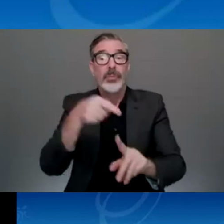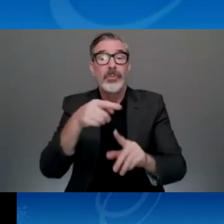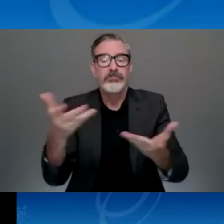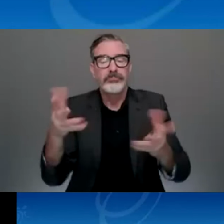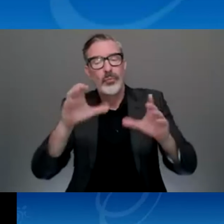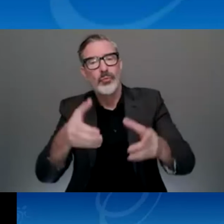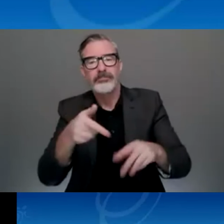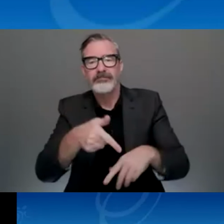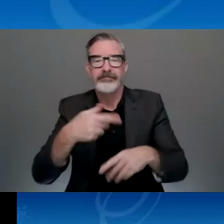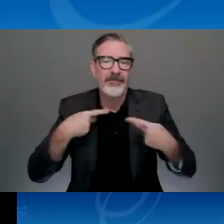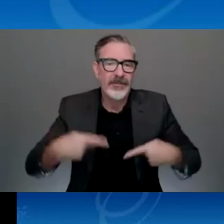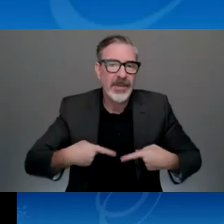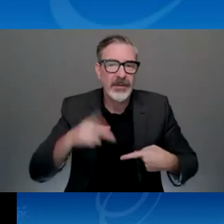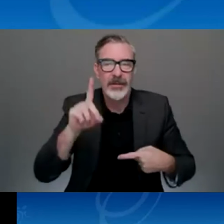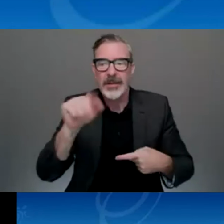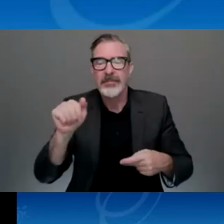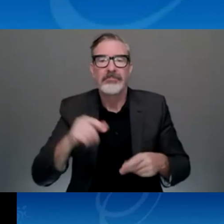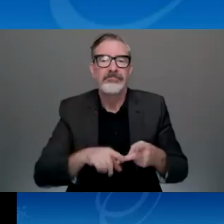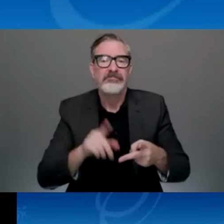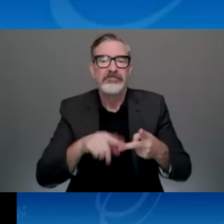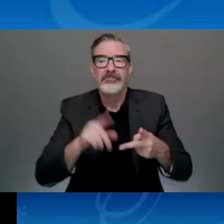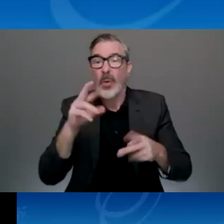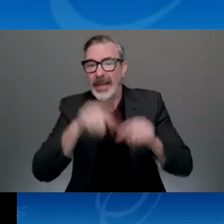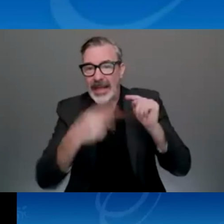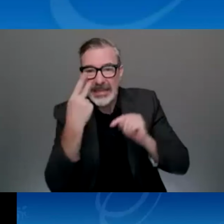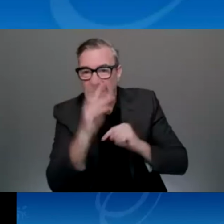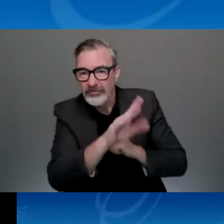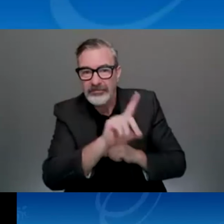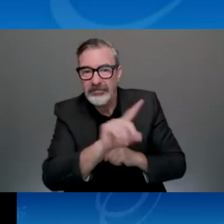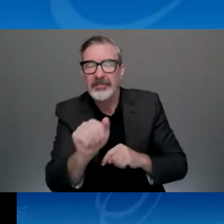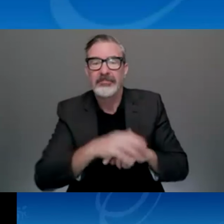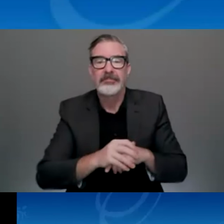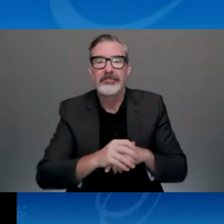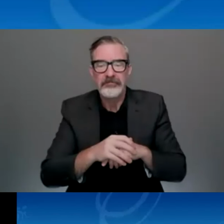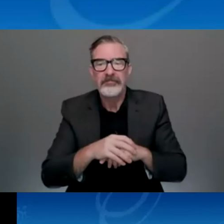By creating this group, it was instinctive. You see a gap when you try to feel inclusive by design.